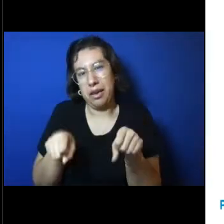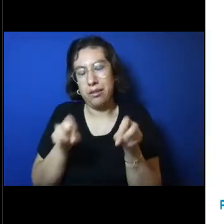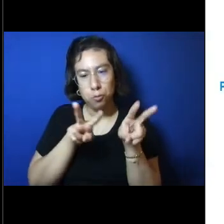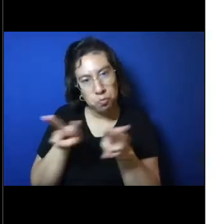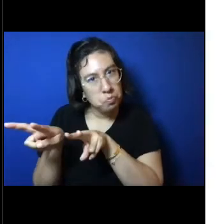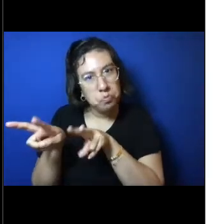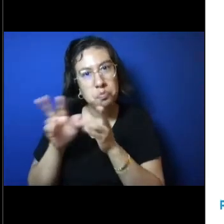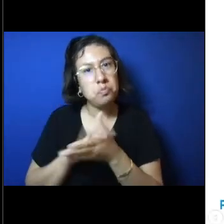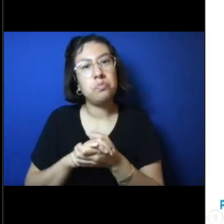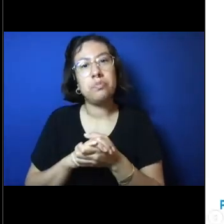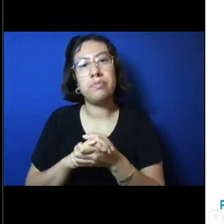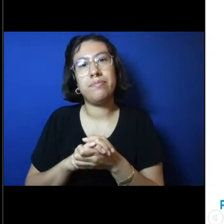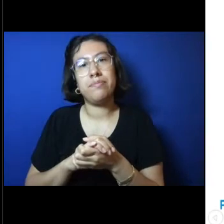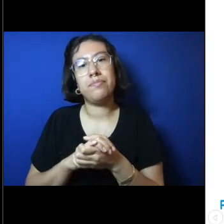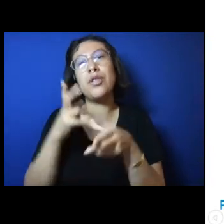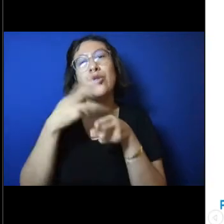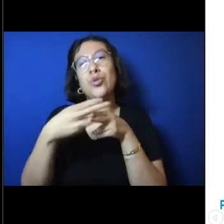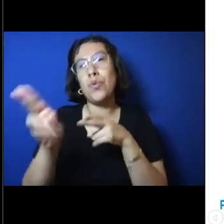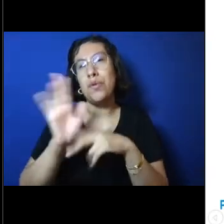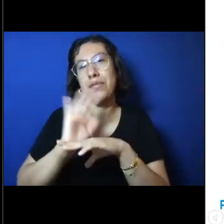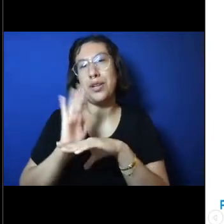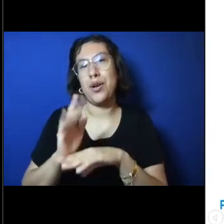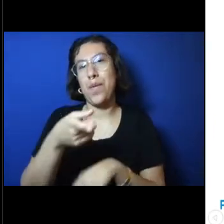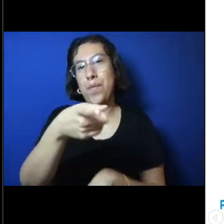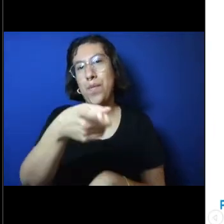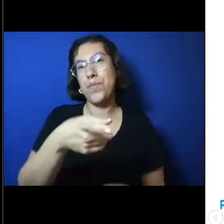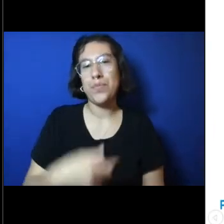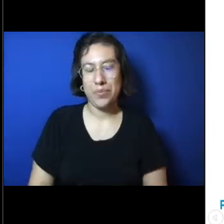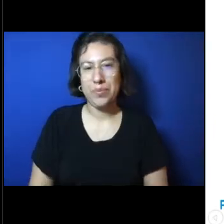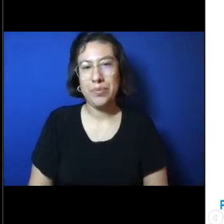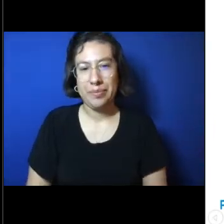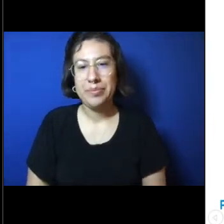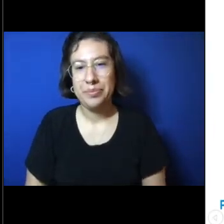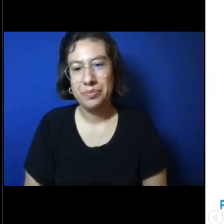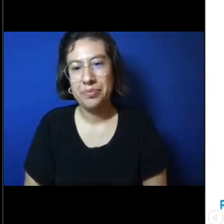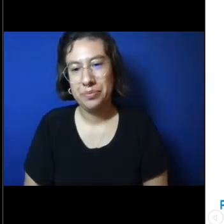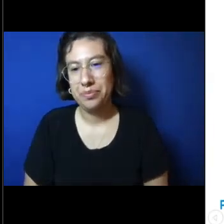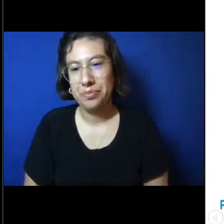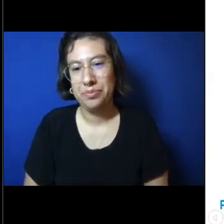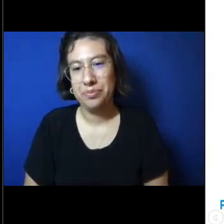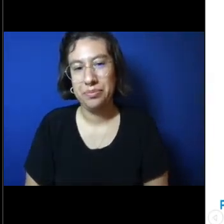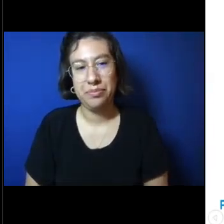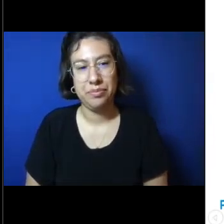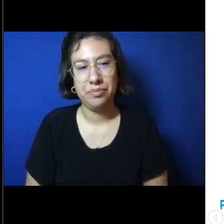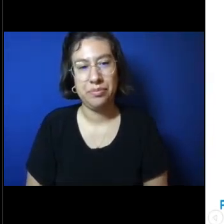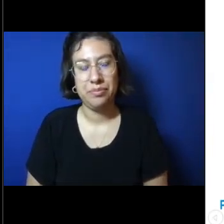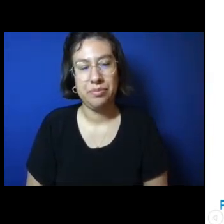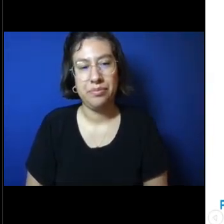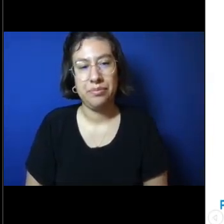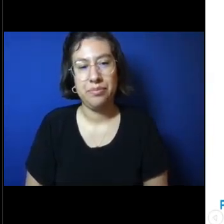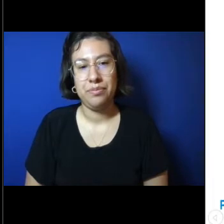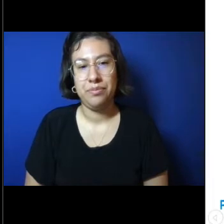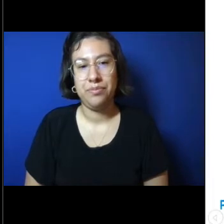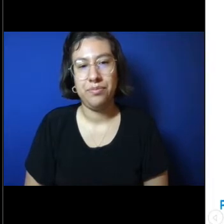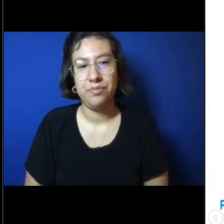Here is a short video of what that process is like. So I'll play that now.